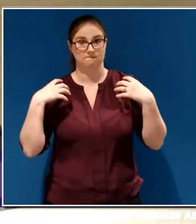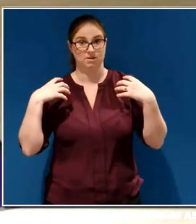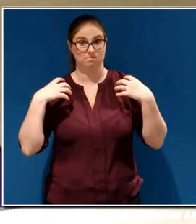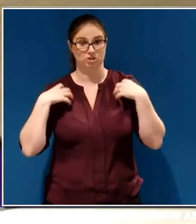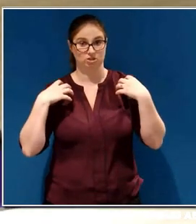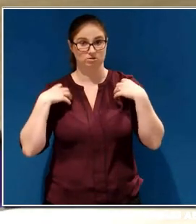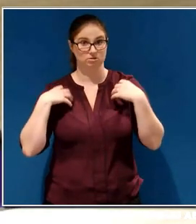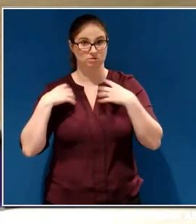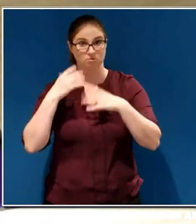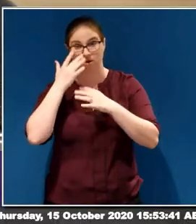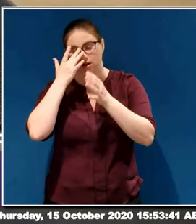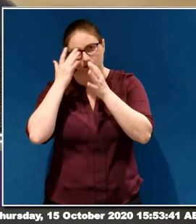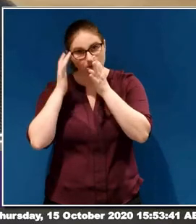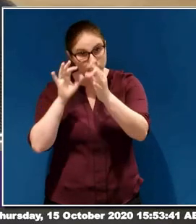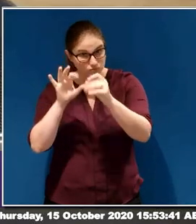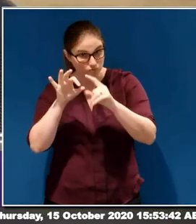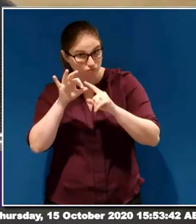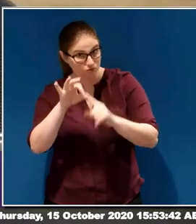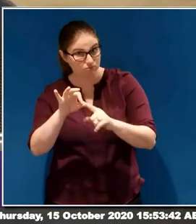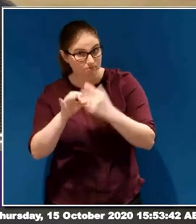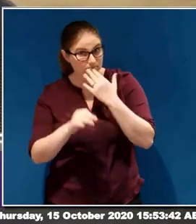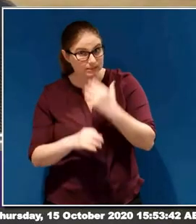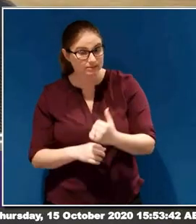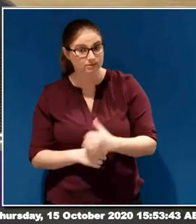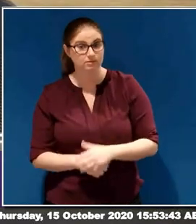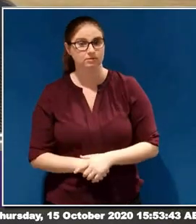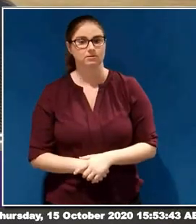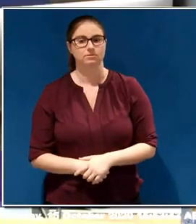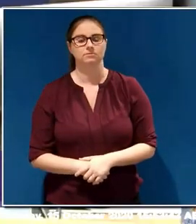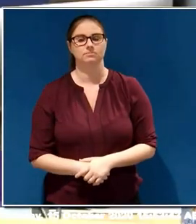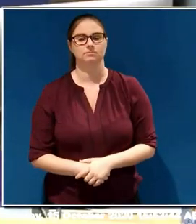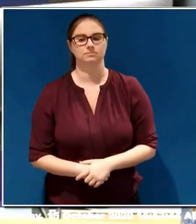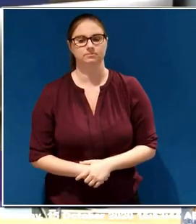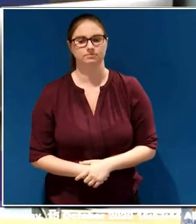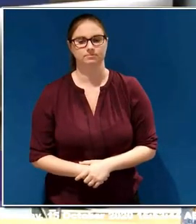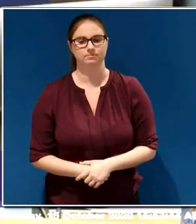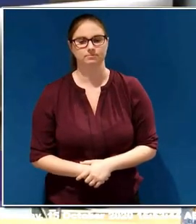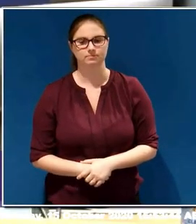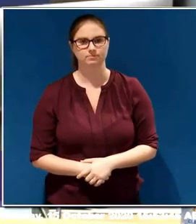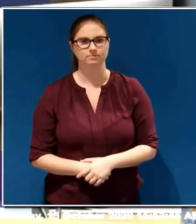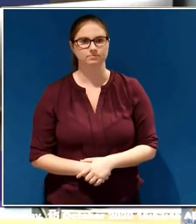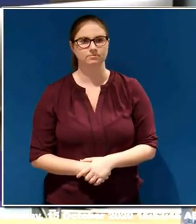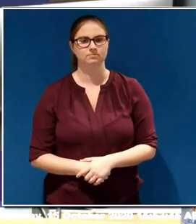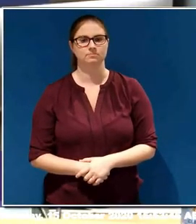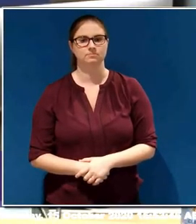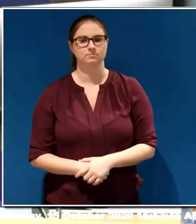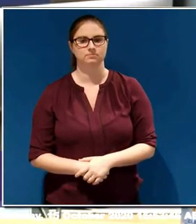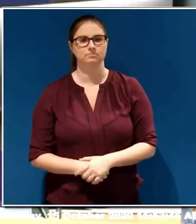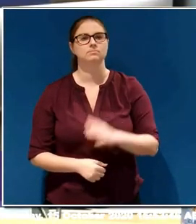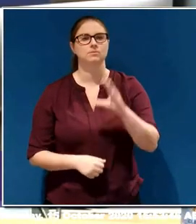something that you've covered in that area, and that's research into the